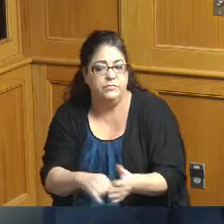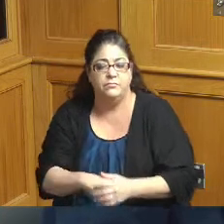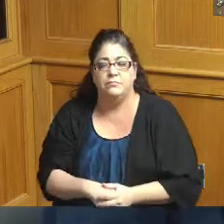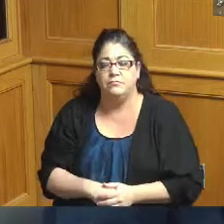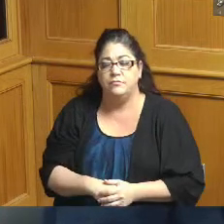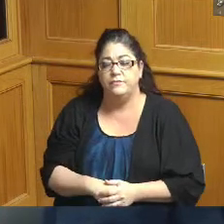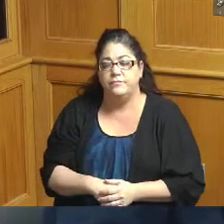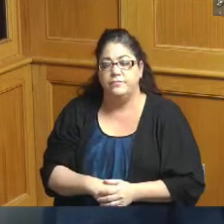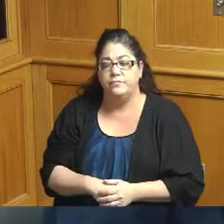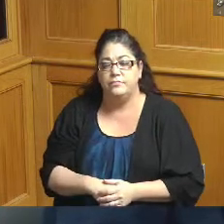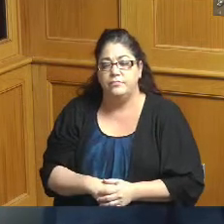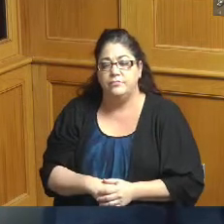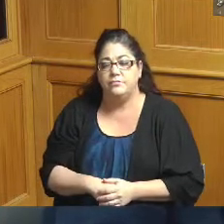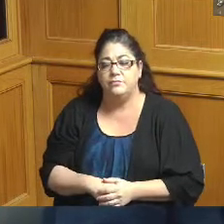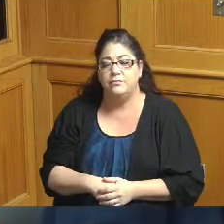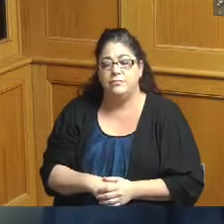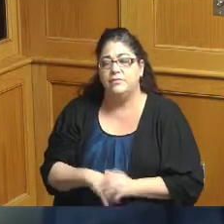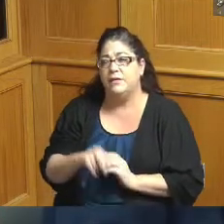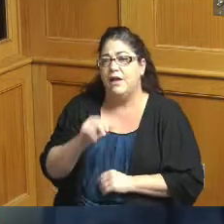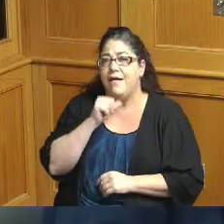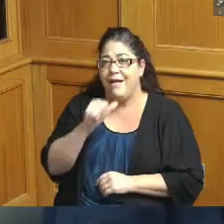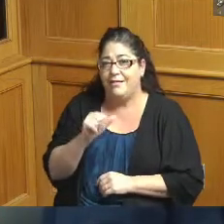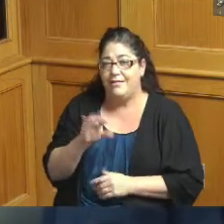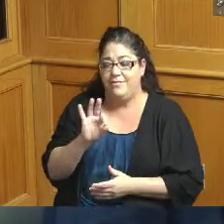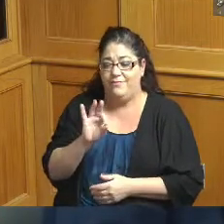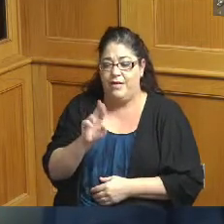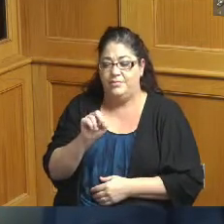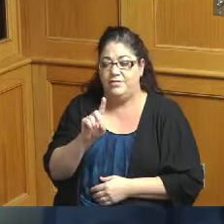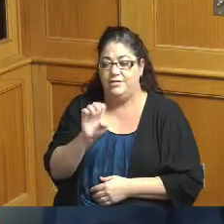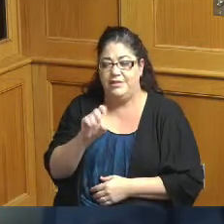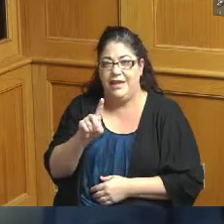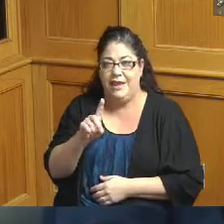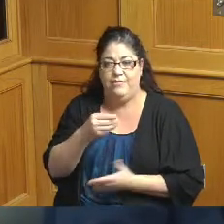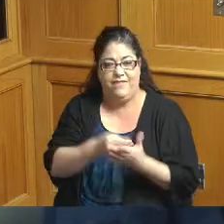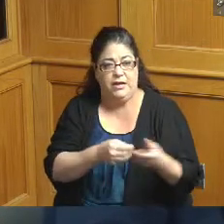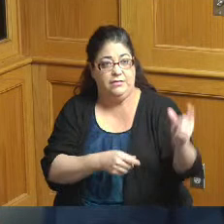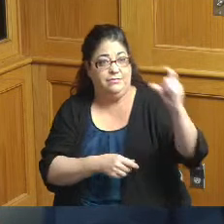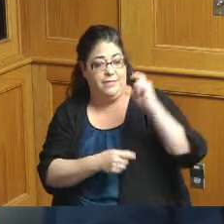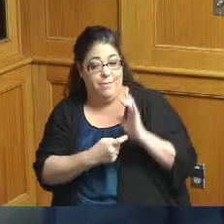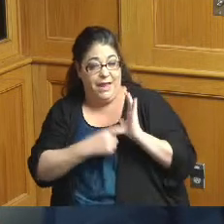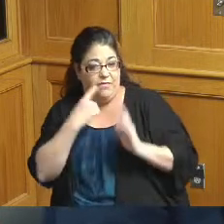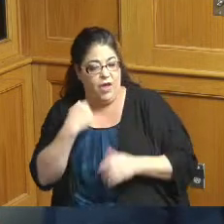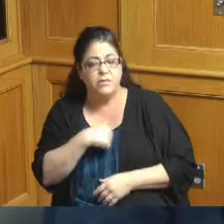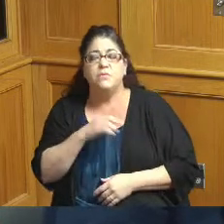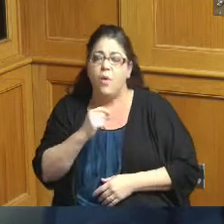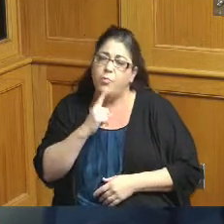unfunded mandates issued to us these services are invaluable to the families we serve because